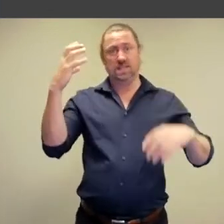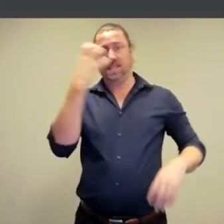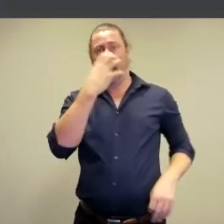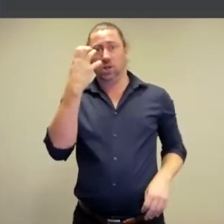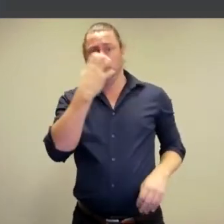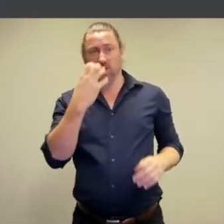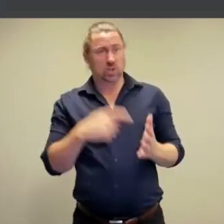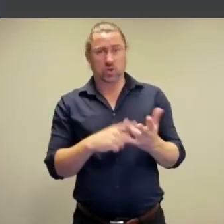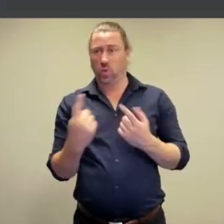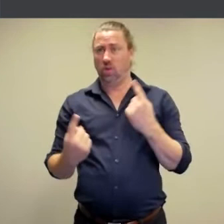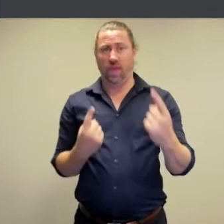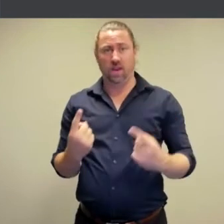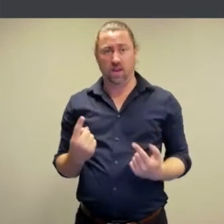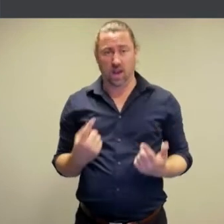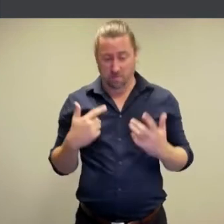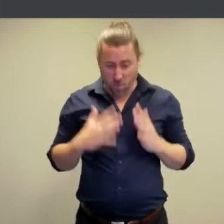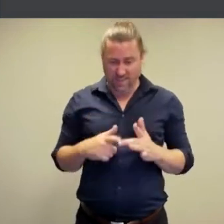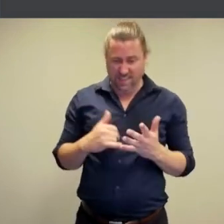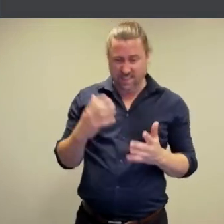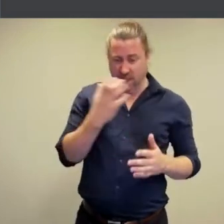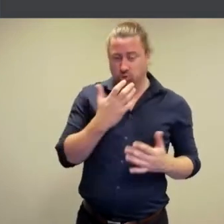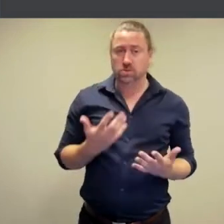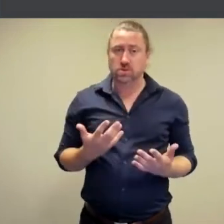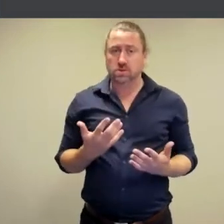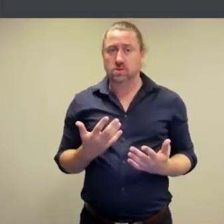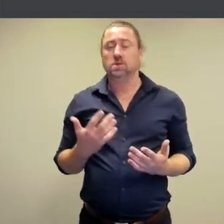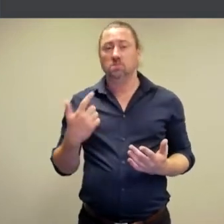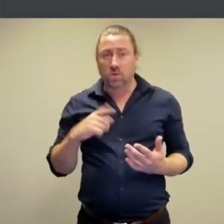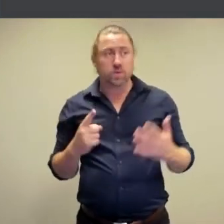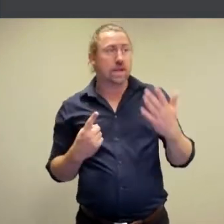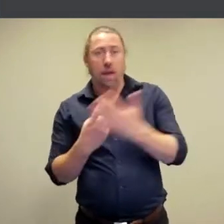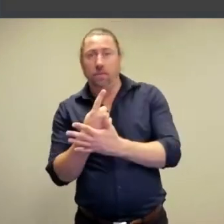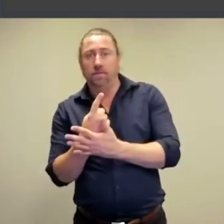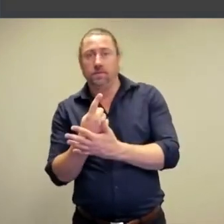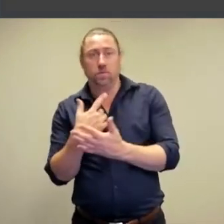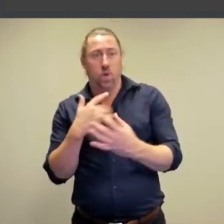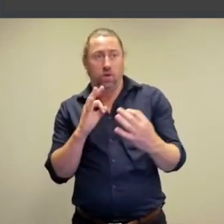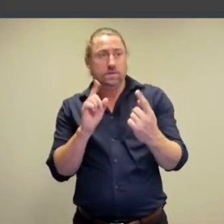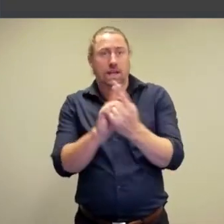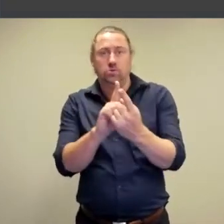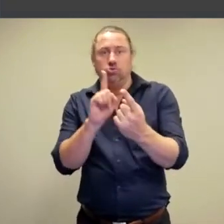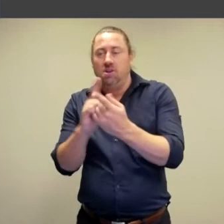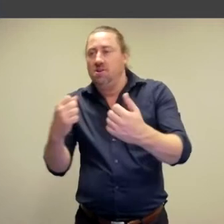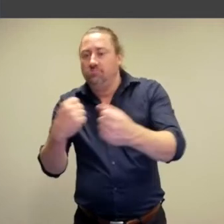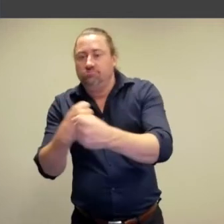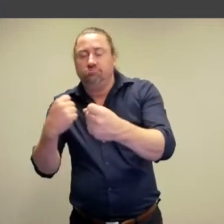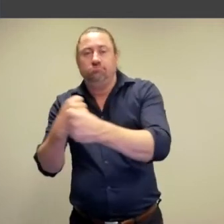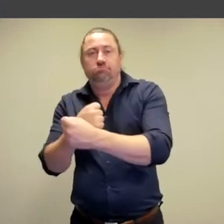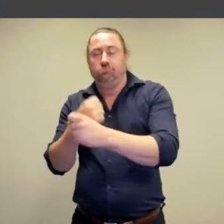each other. It's a kind of response to the lack of human touch that many of